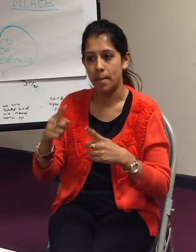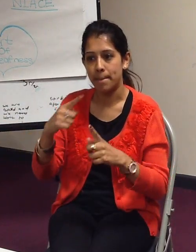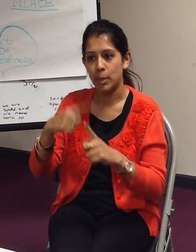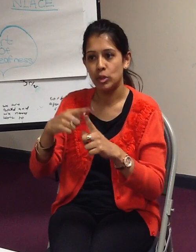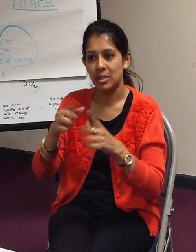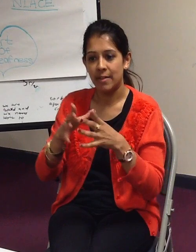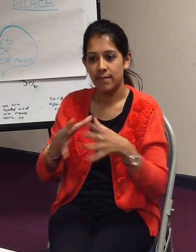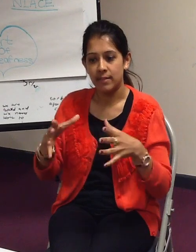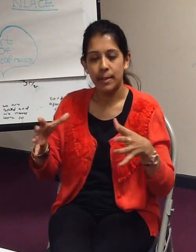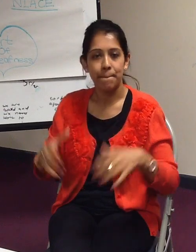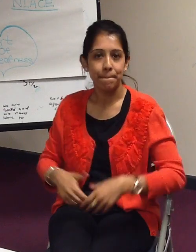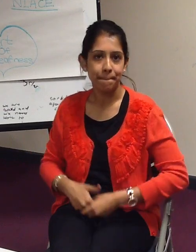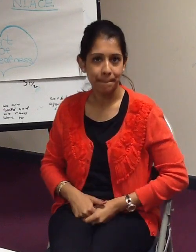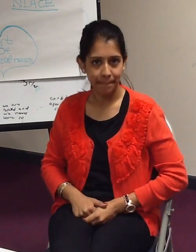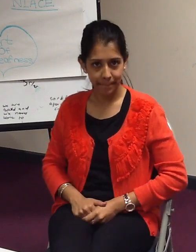This would would lead to more positivity and growth.